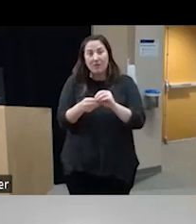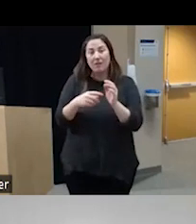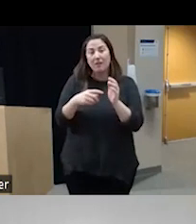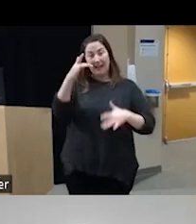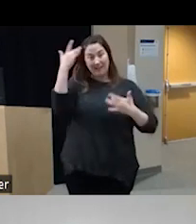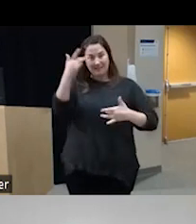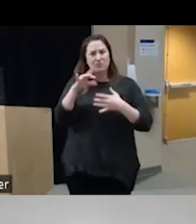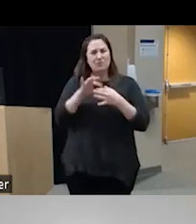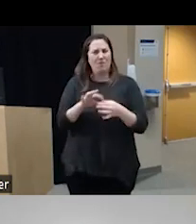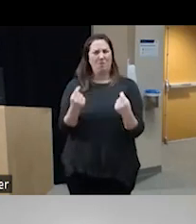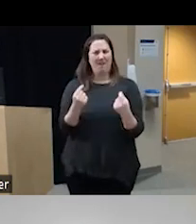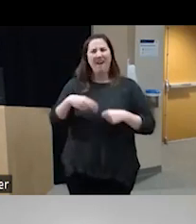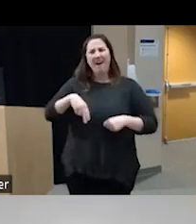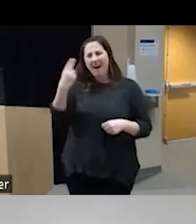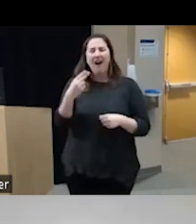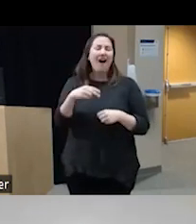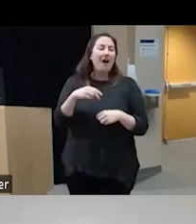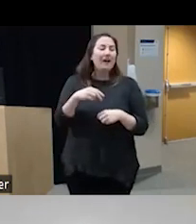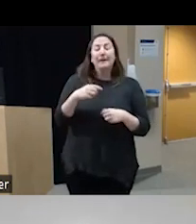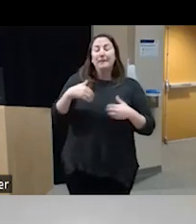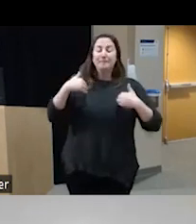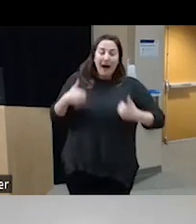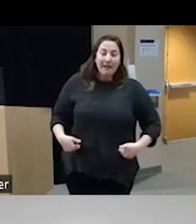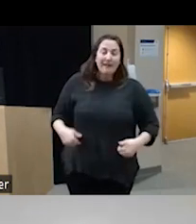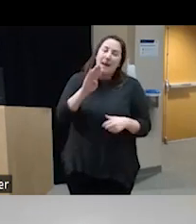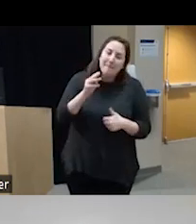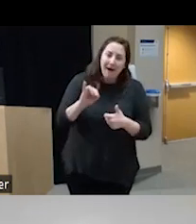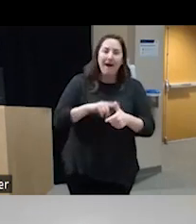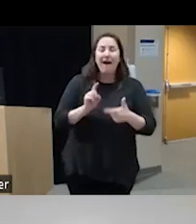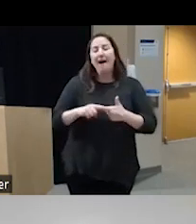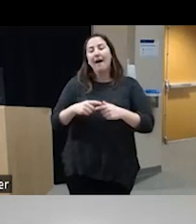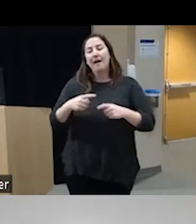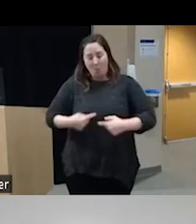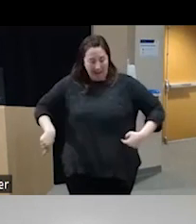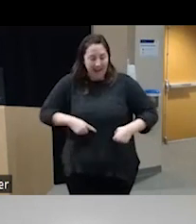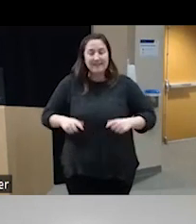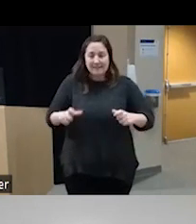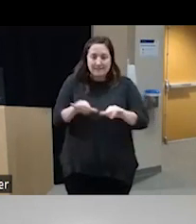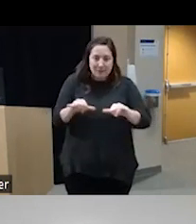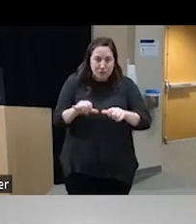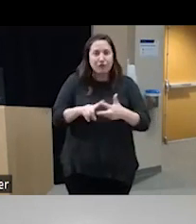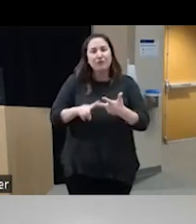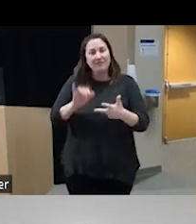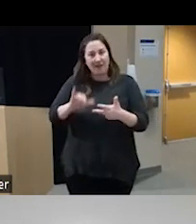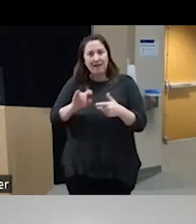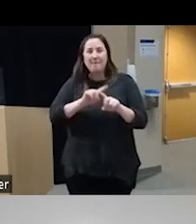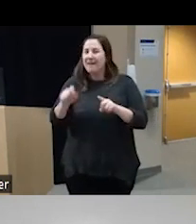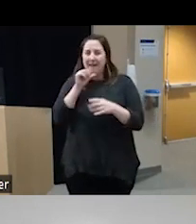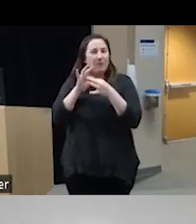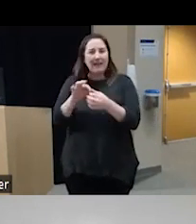mass index fat Mass fat percentage waist circumference. But not with elevated metabolic parameters, so maybe